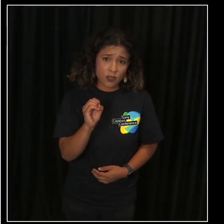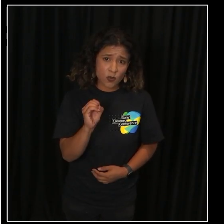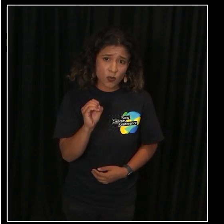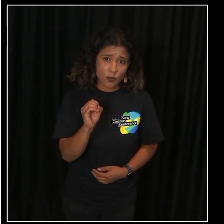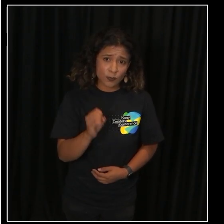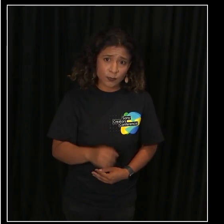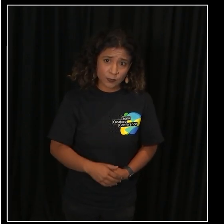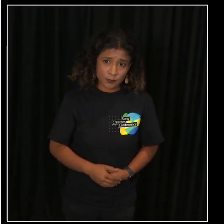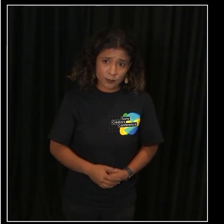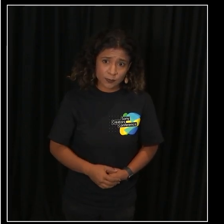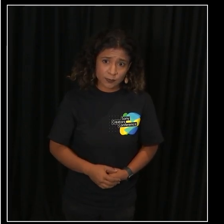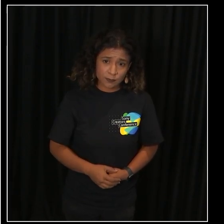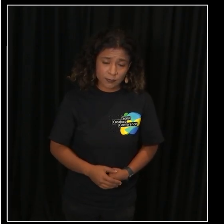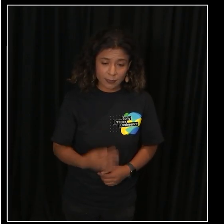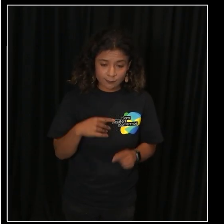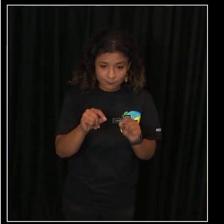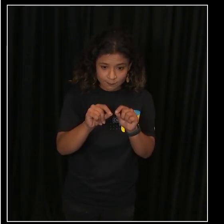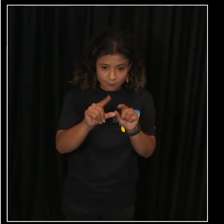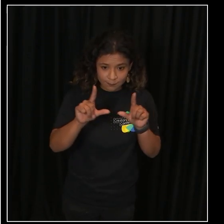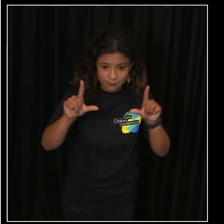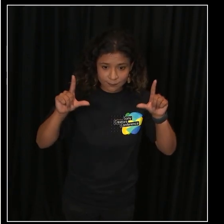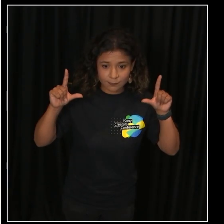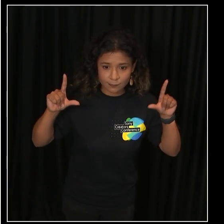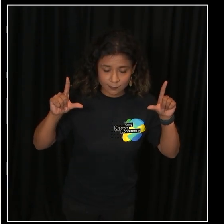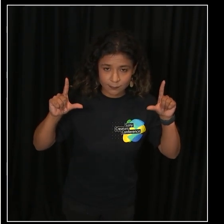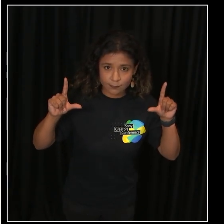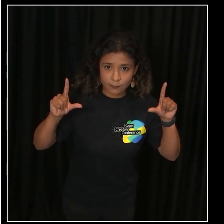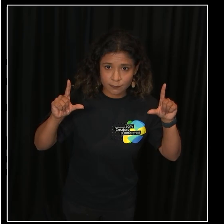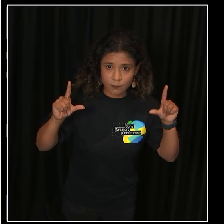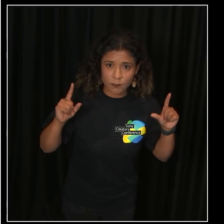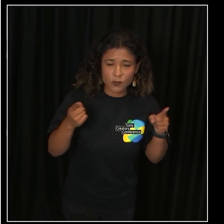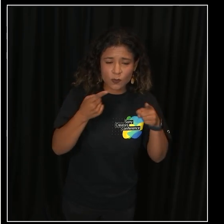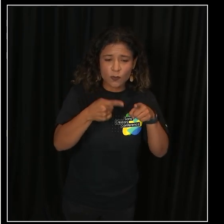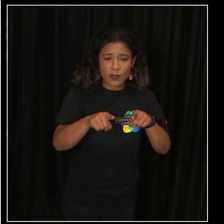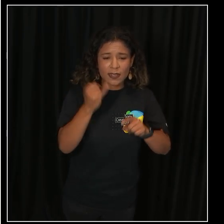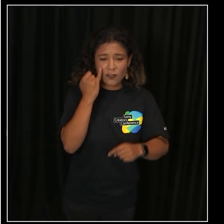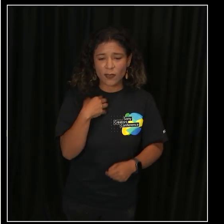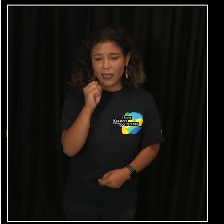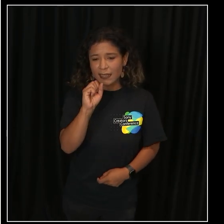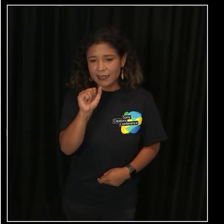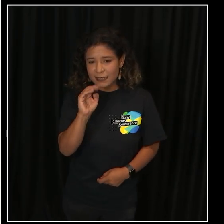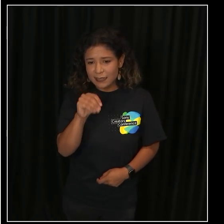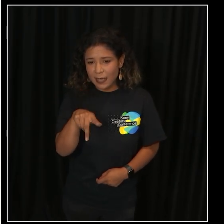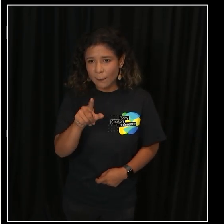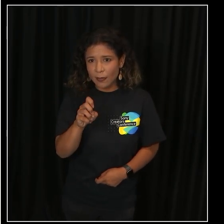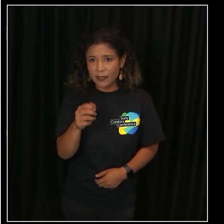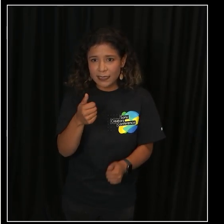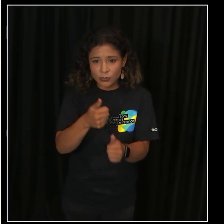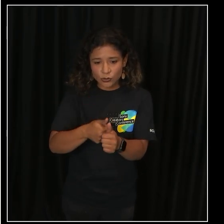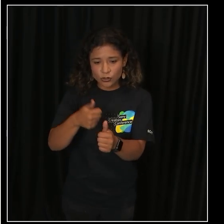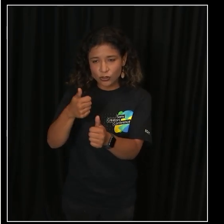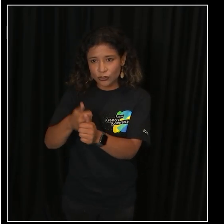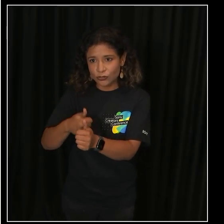Let's zoom in on my lovely little grid. What happens if we sample every single pixel along the way for a certain distance?